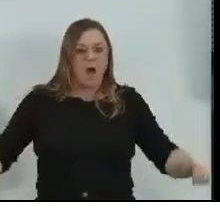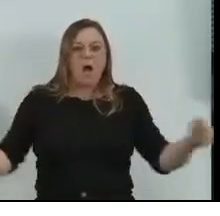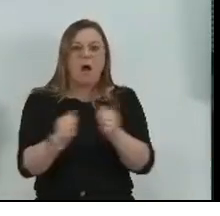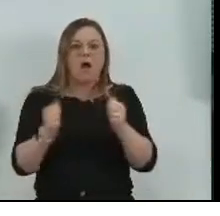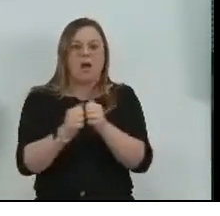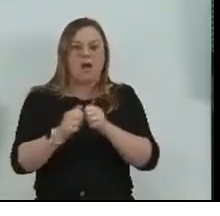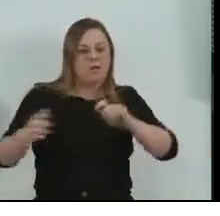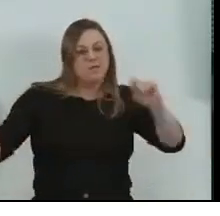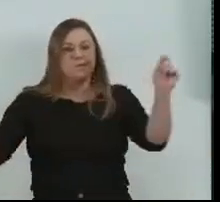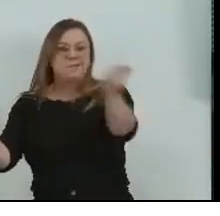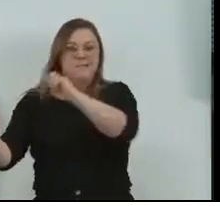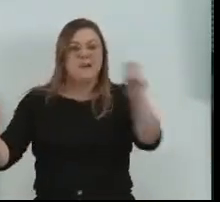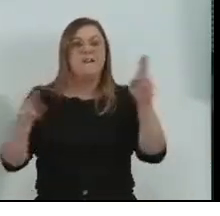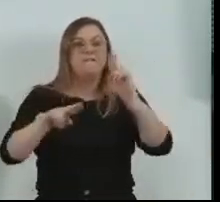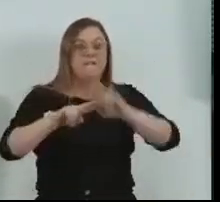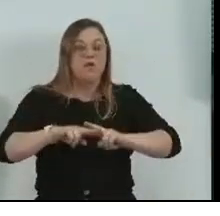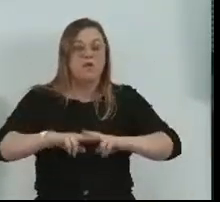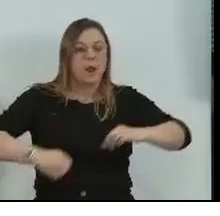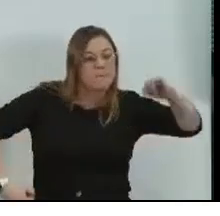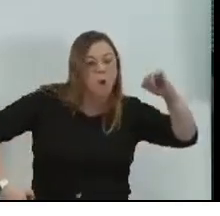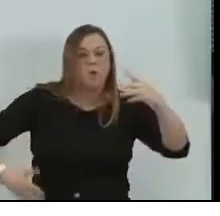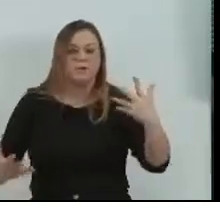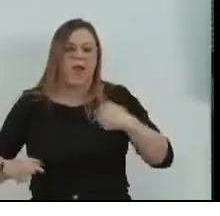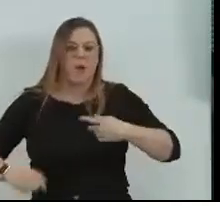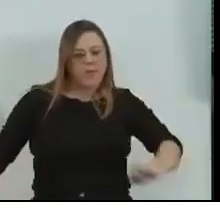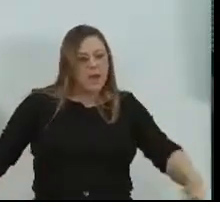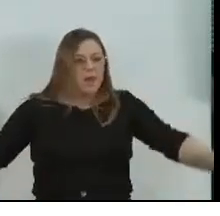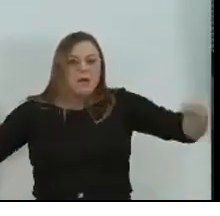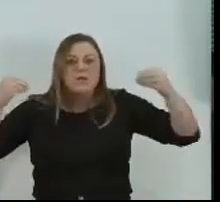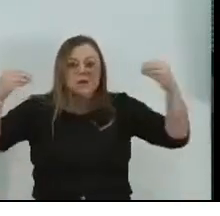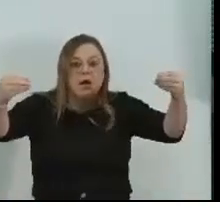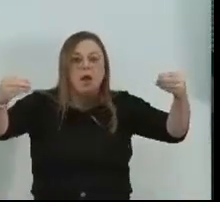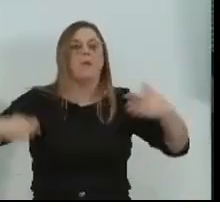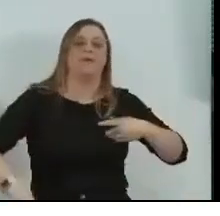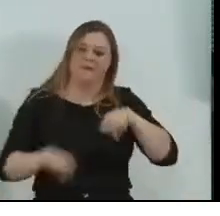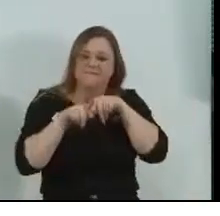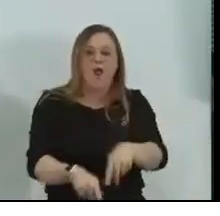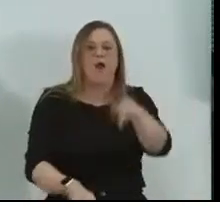you know, fury, pause now, hold it up. And then I would like, you know,